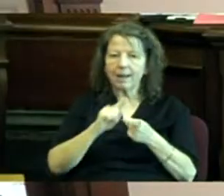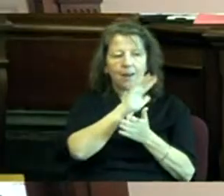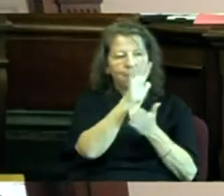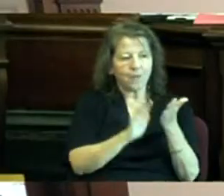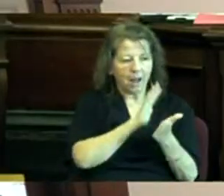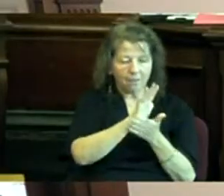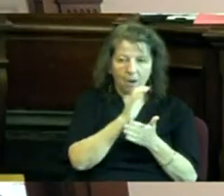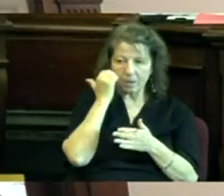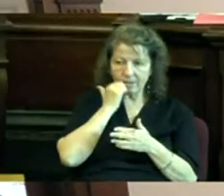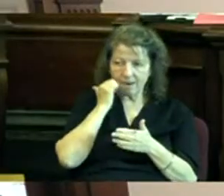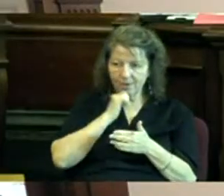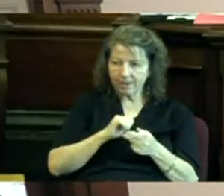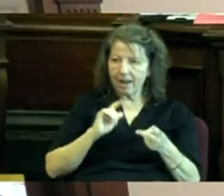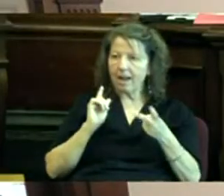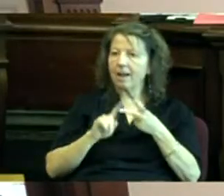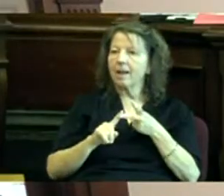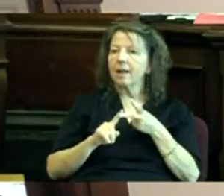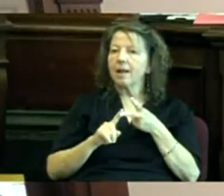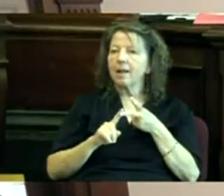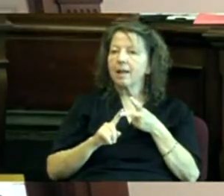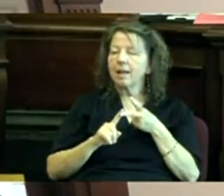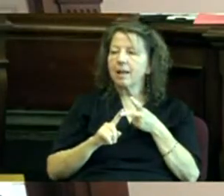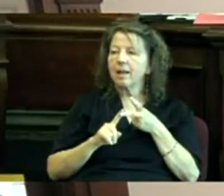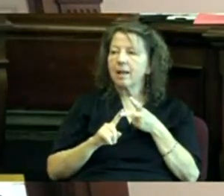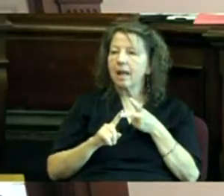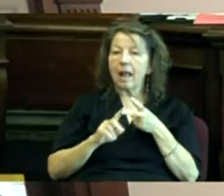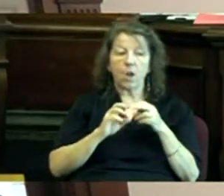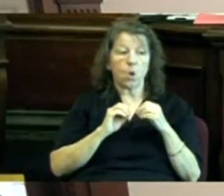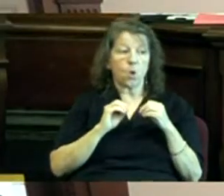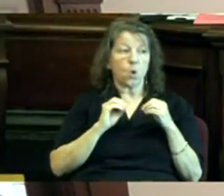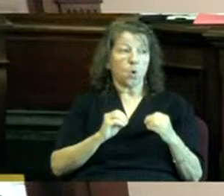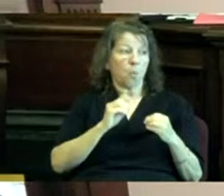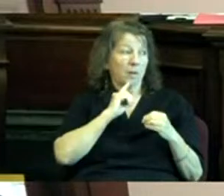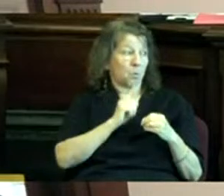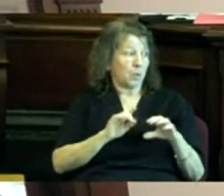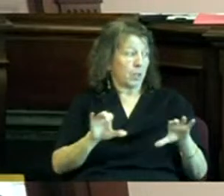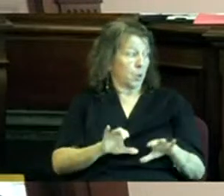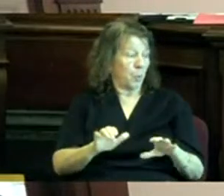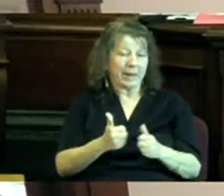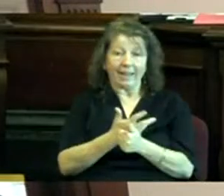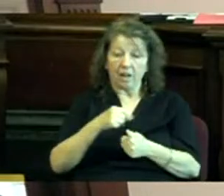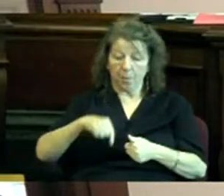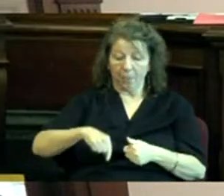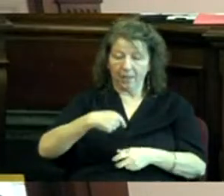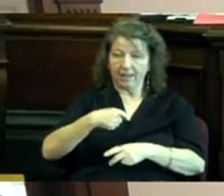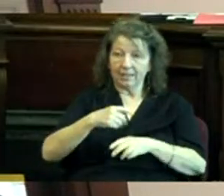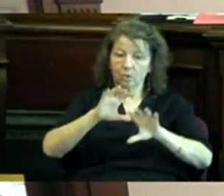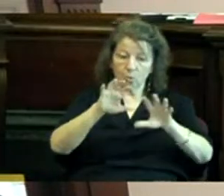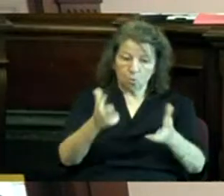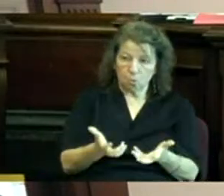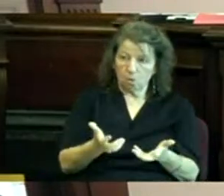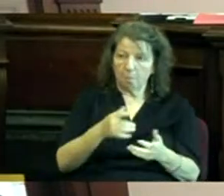I think we're looking at 4 to 5 days a week, five hours a day.